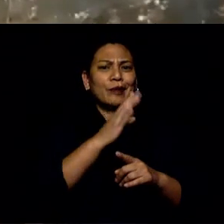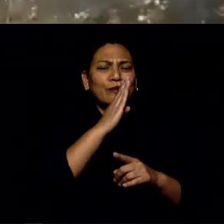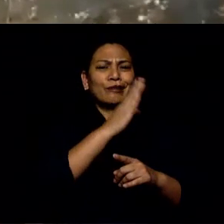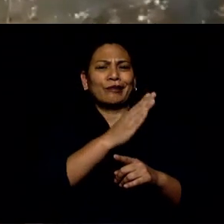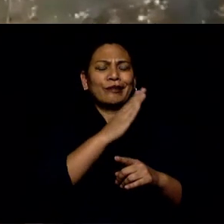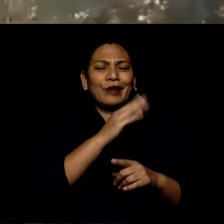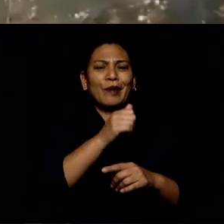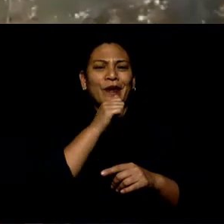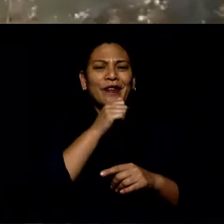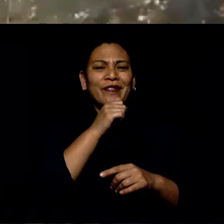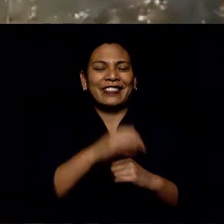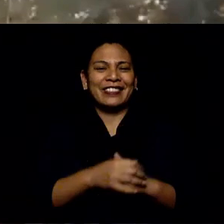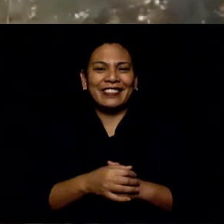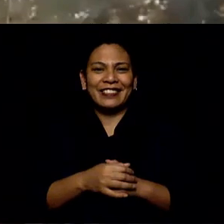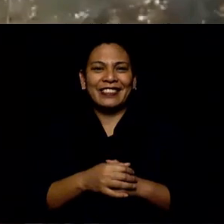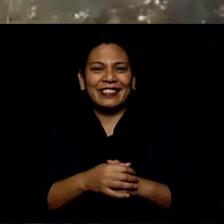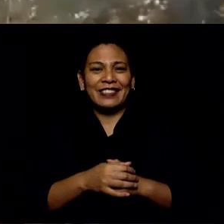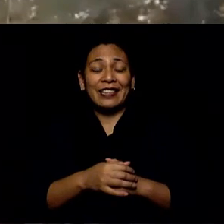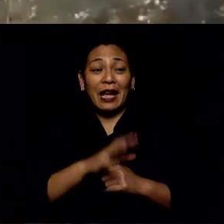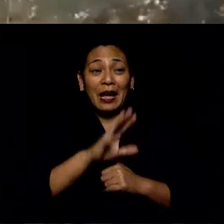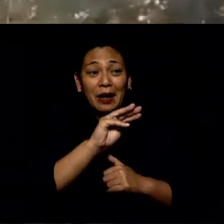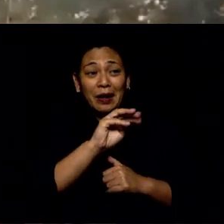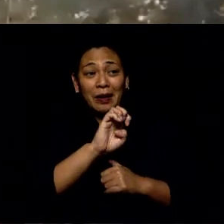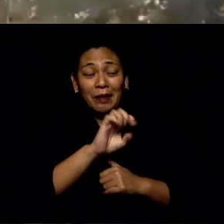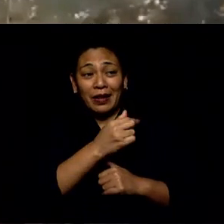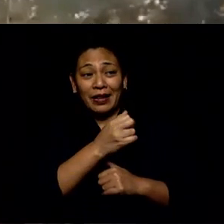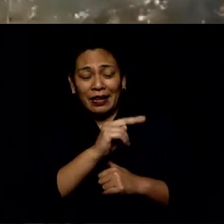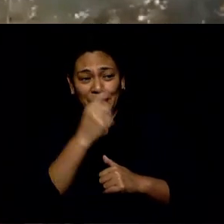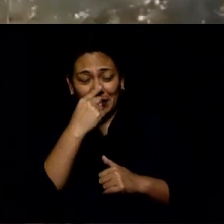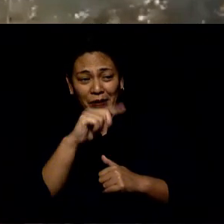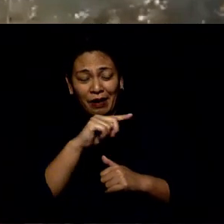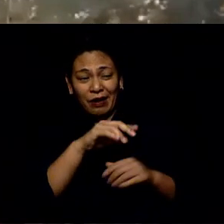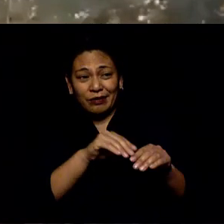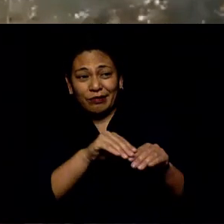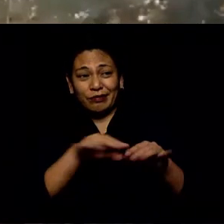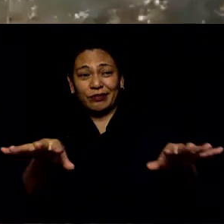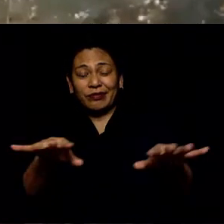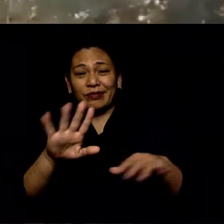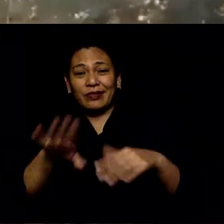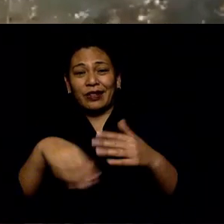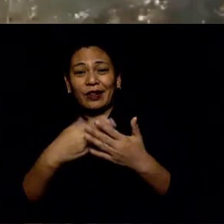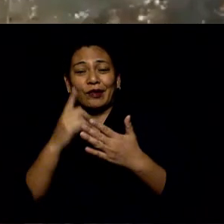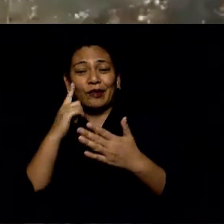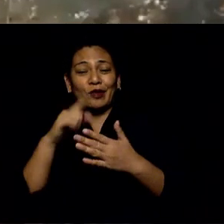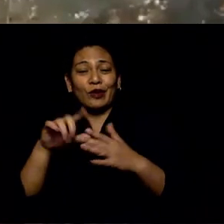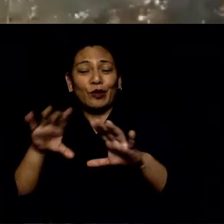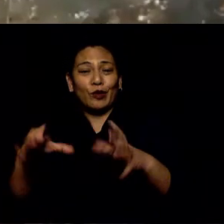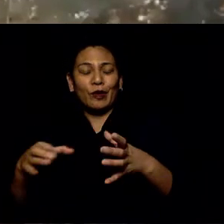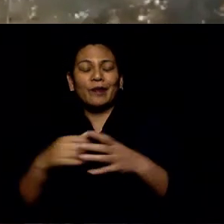Maybe a Megan, you can send that out. All right. So I'm going to share my presentation now.